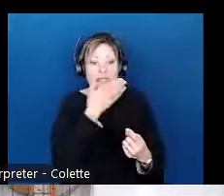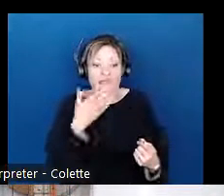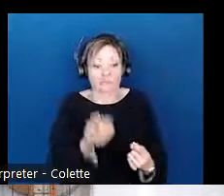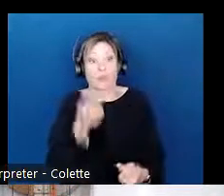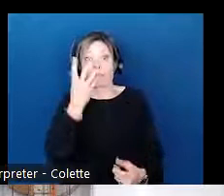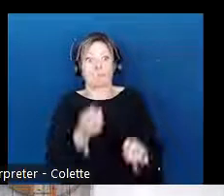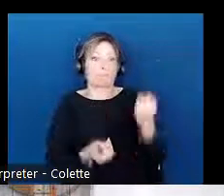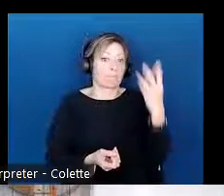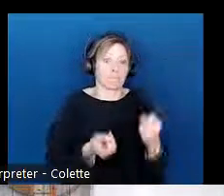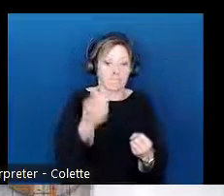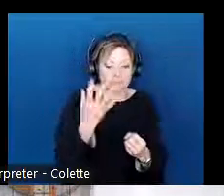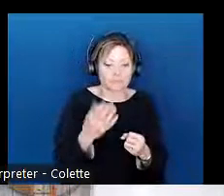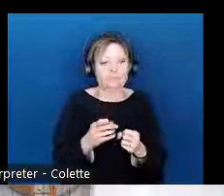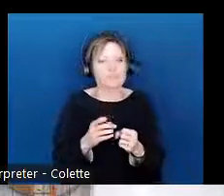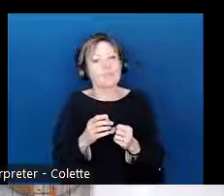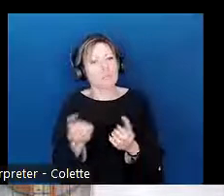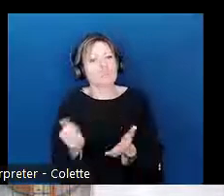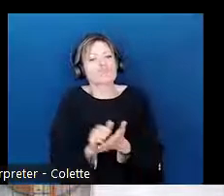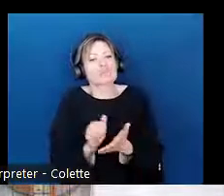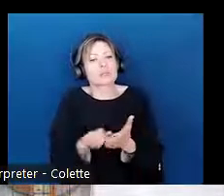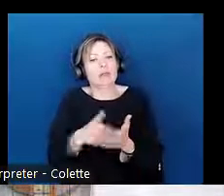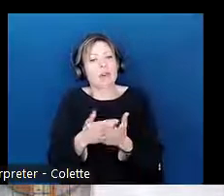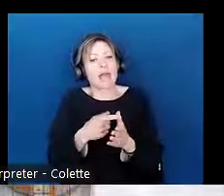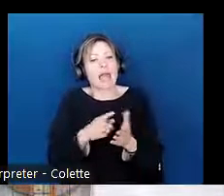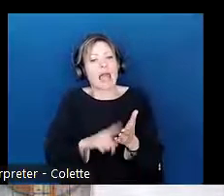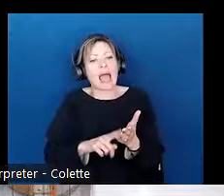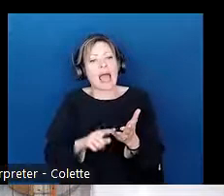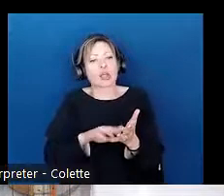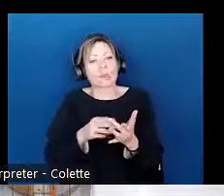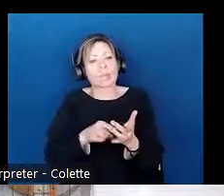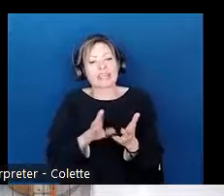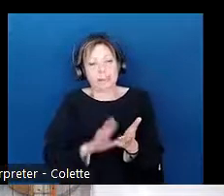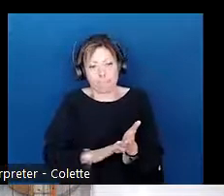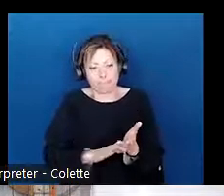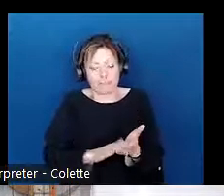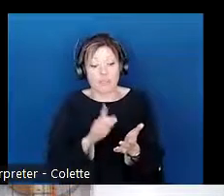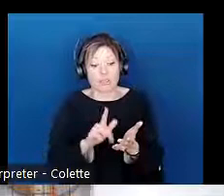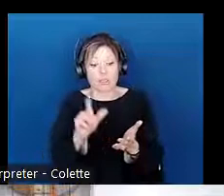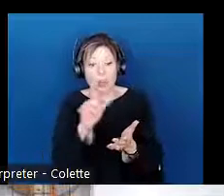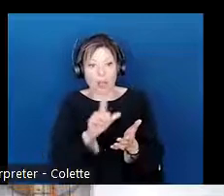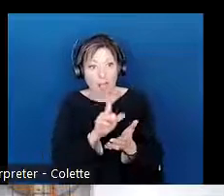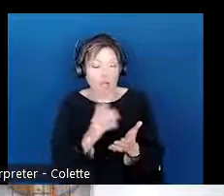um she's had these printed on aluminium so the colour is really vibrant really shines out